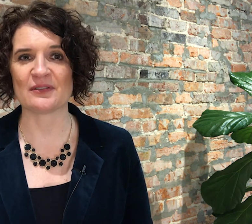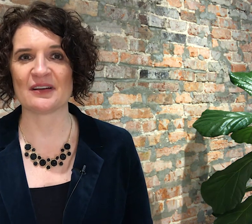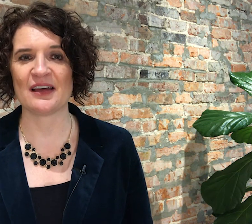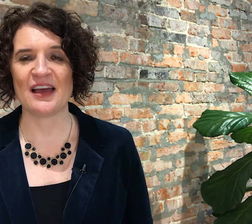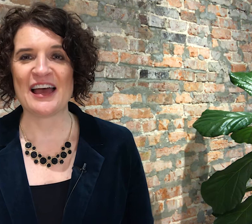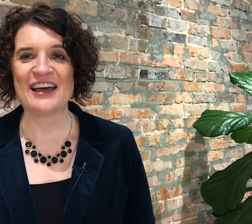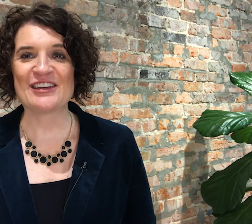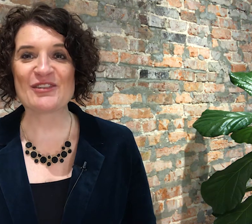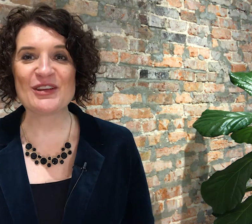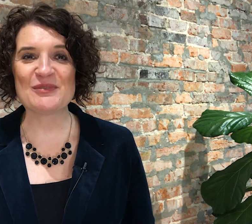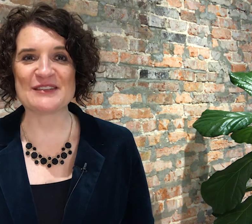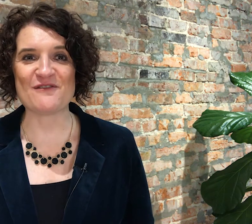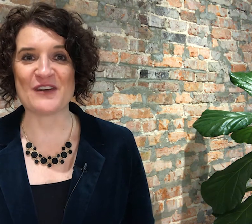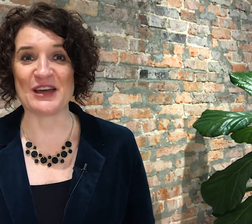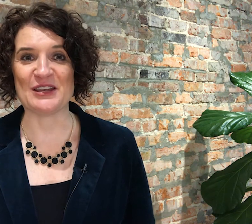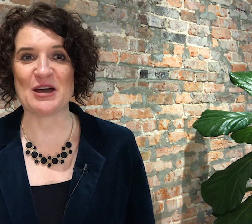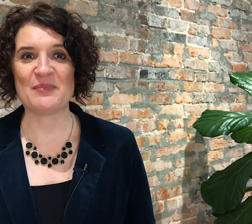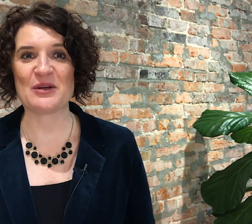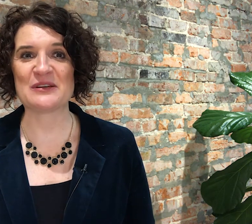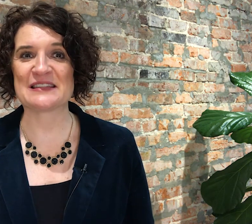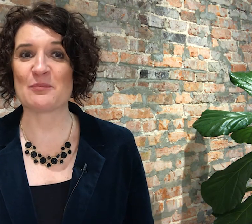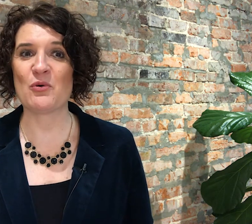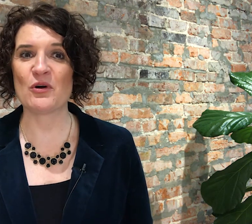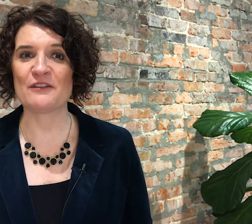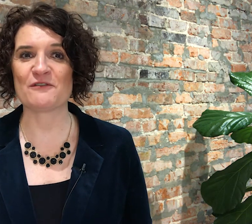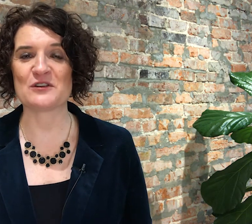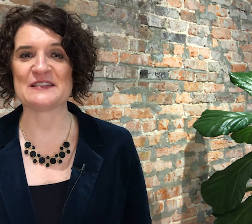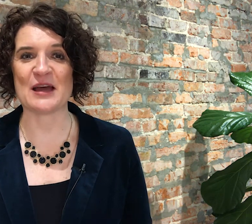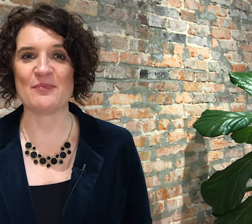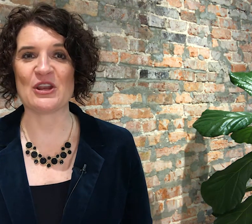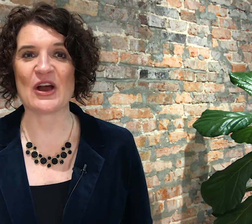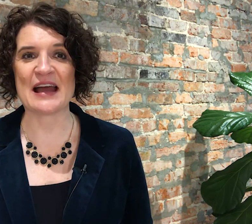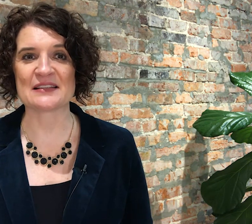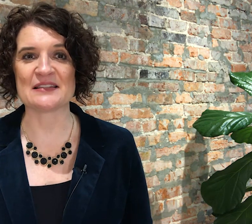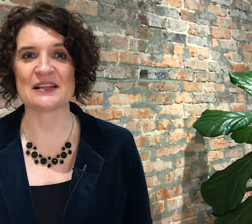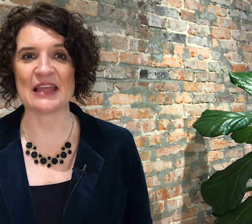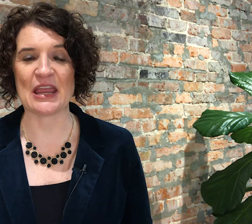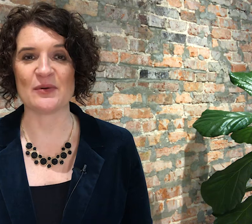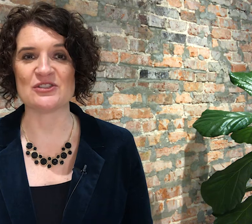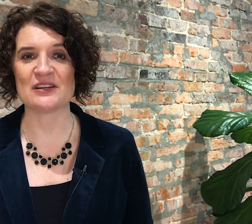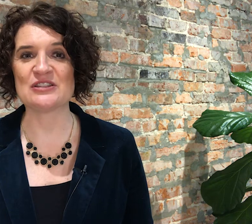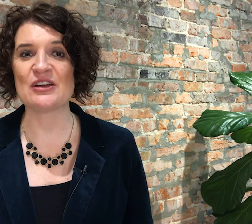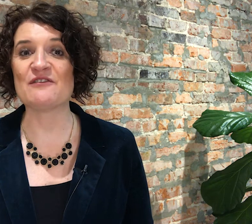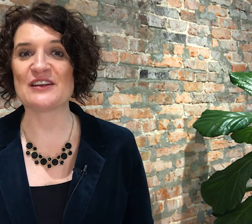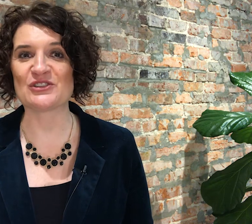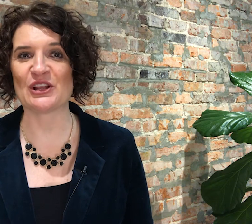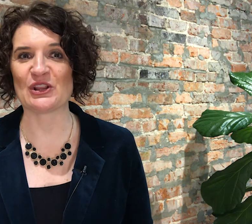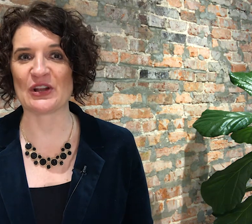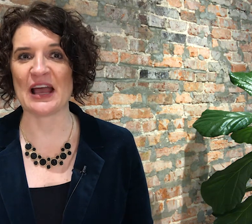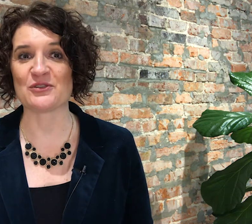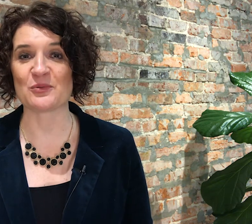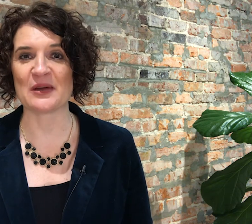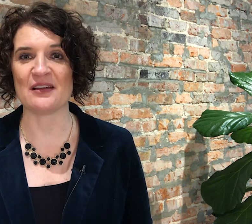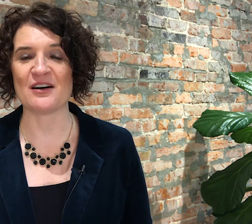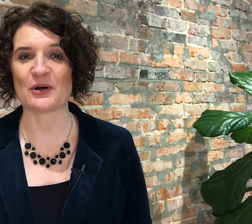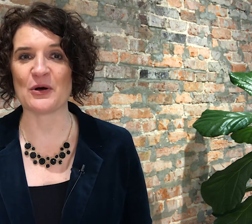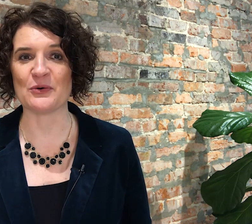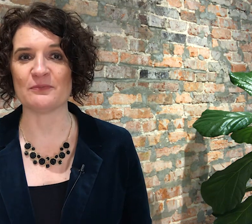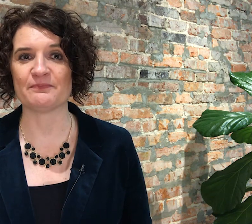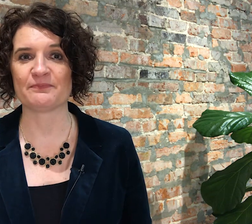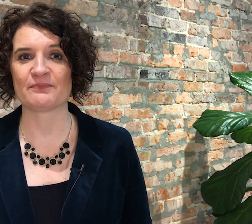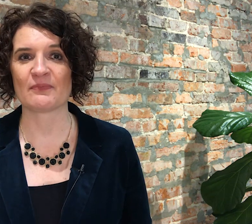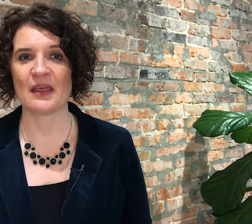Not only was it fun, but it was an important first step in our access to language and to eventually learning how to read on our own.